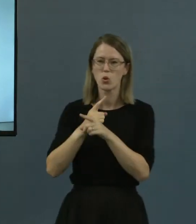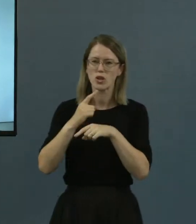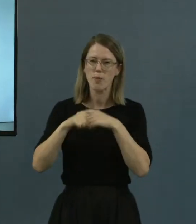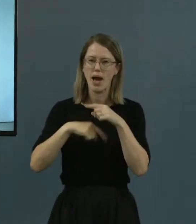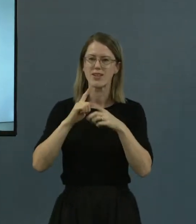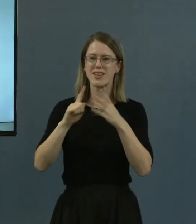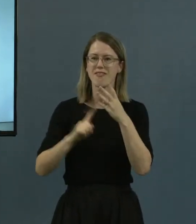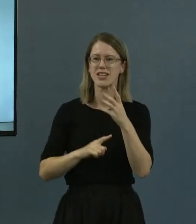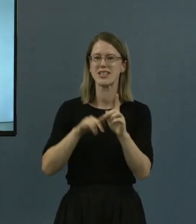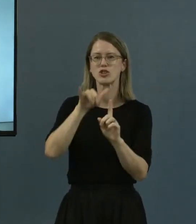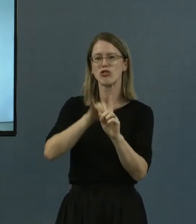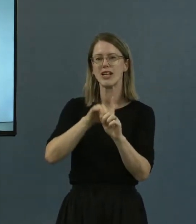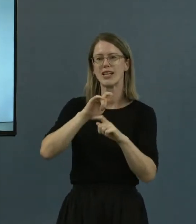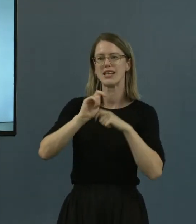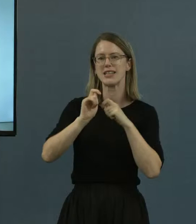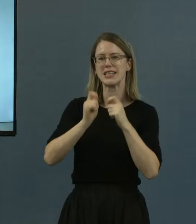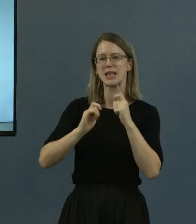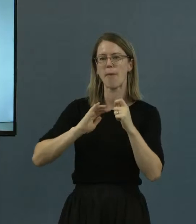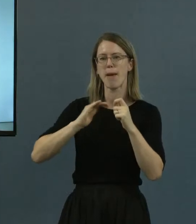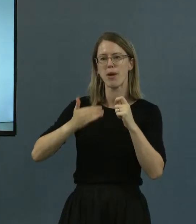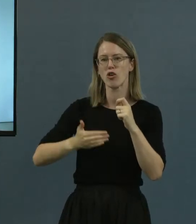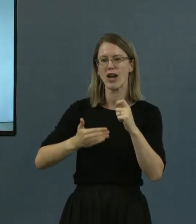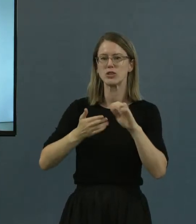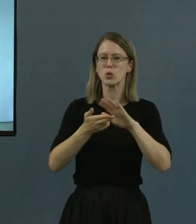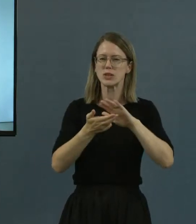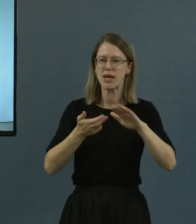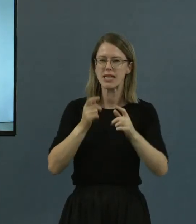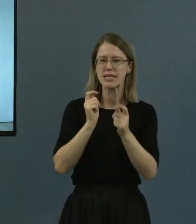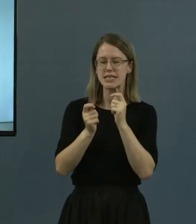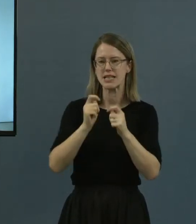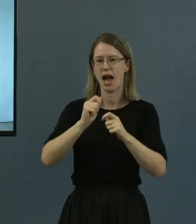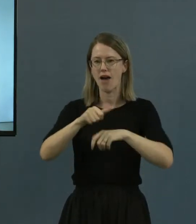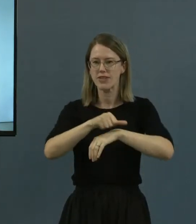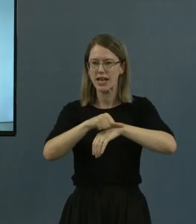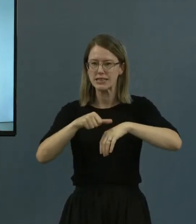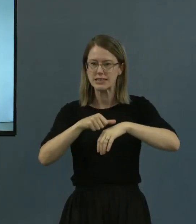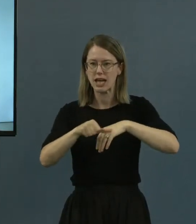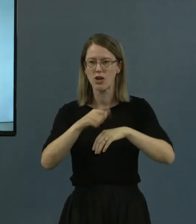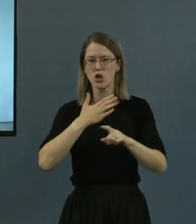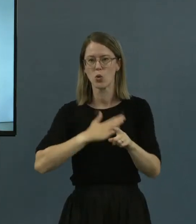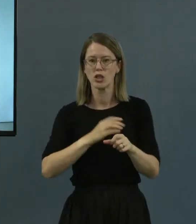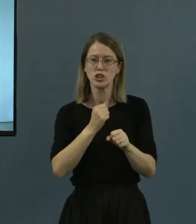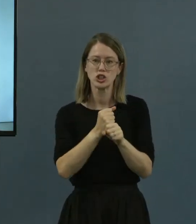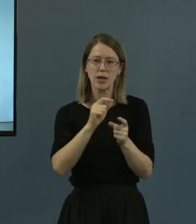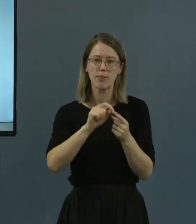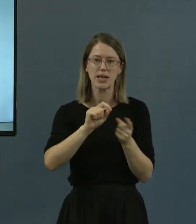Bourne. You used mammograms and smear tests as an example of